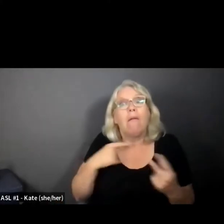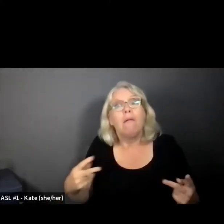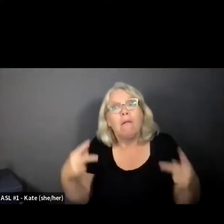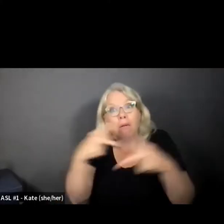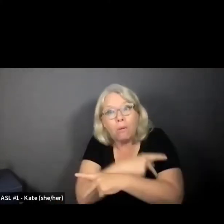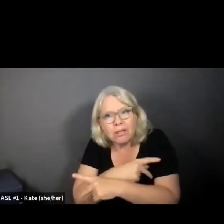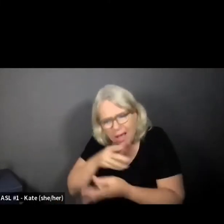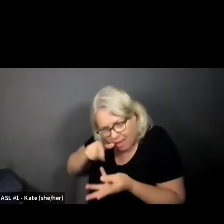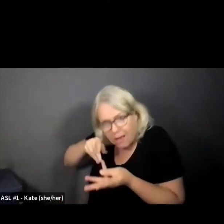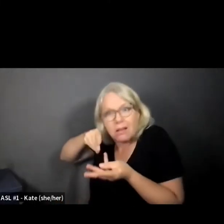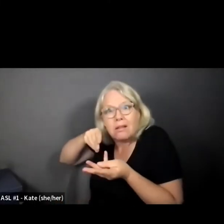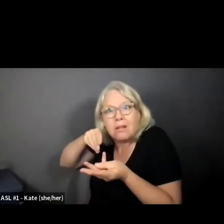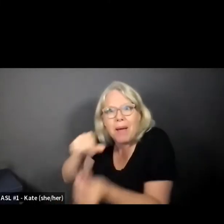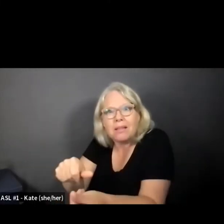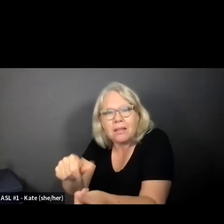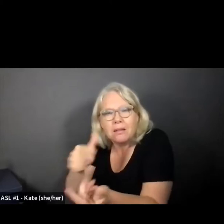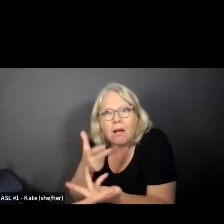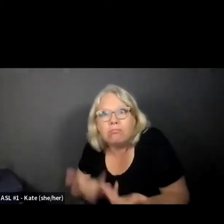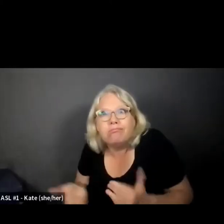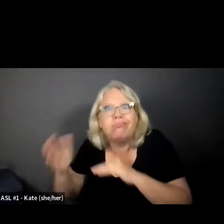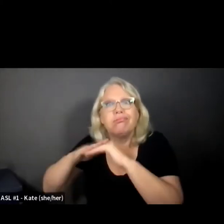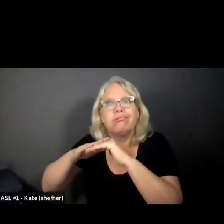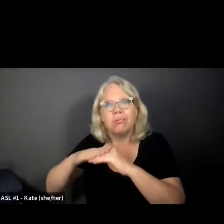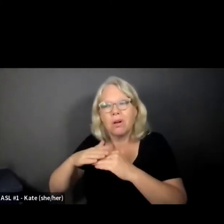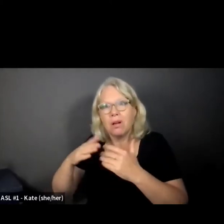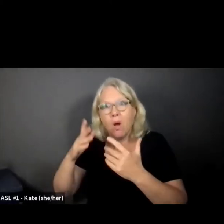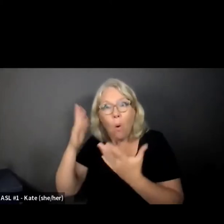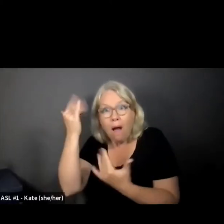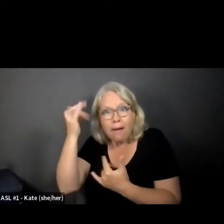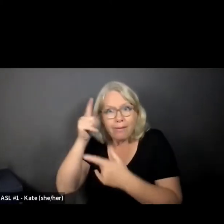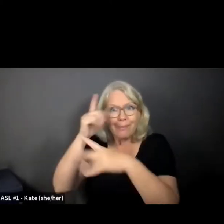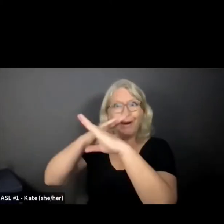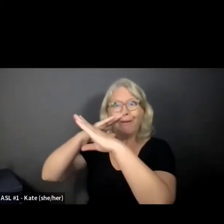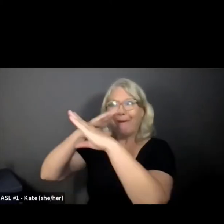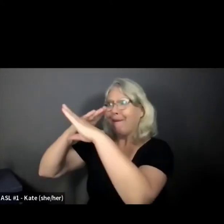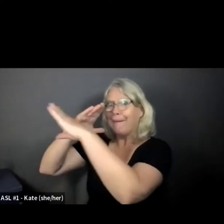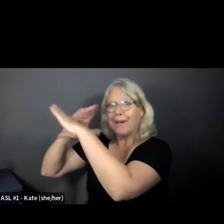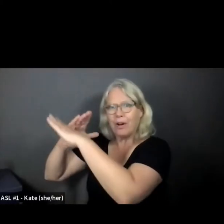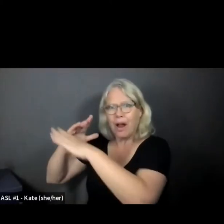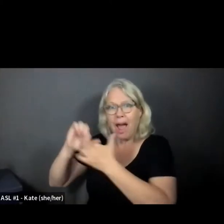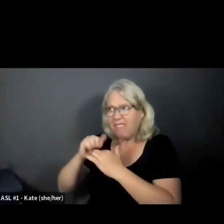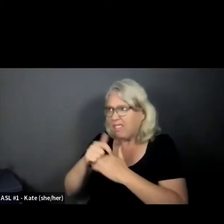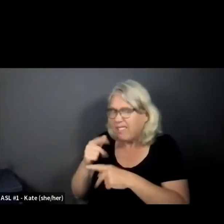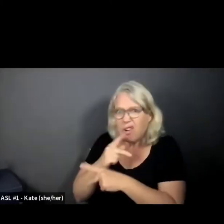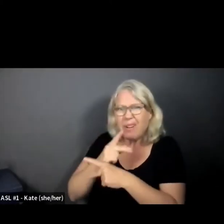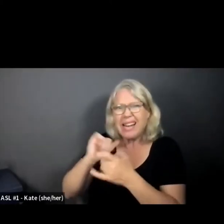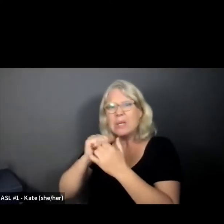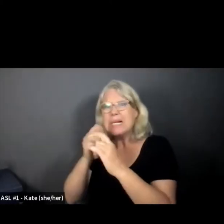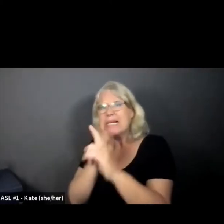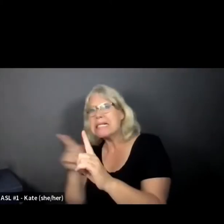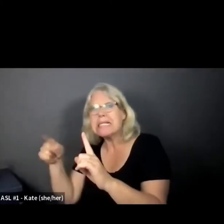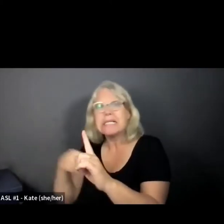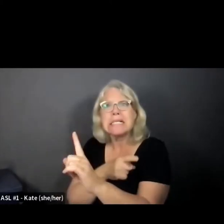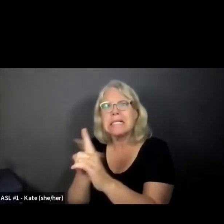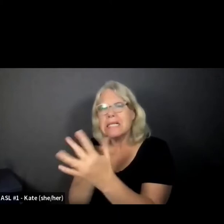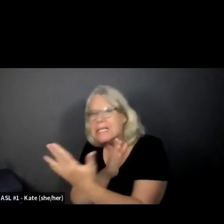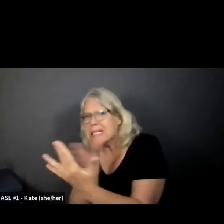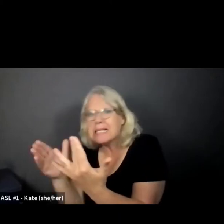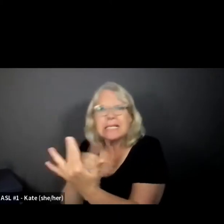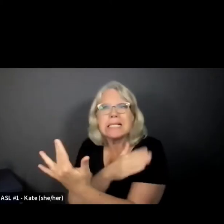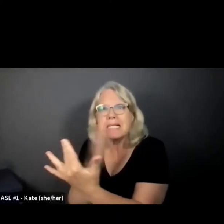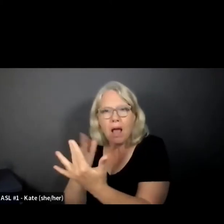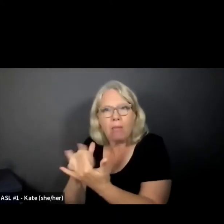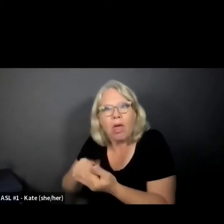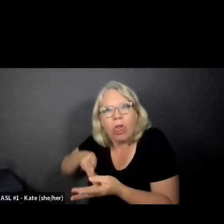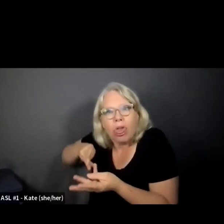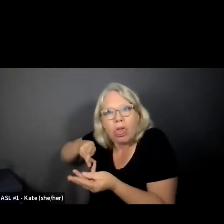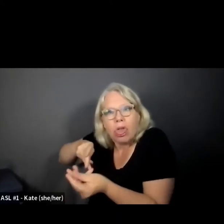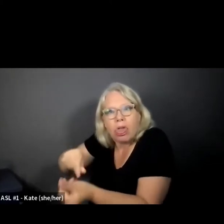TO TRY TO OVERCOME BARRIERS.